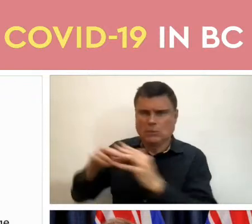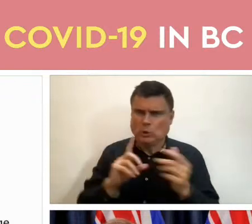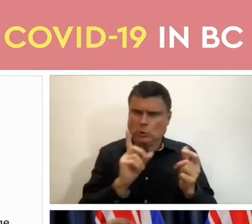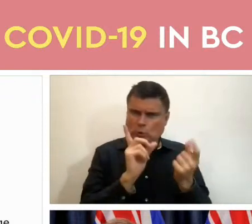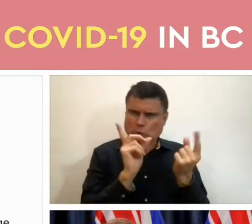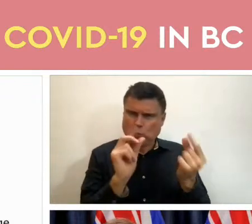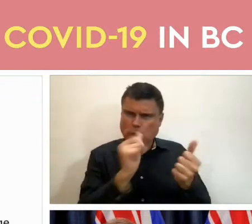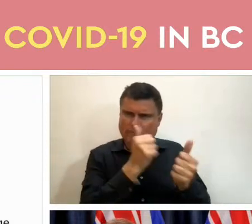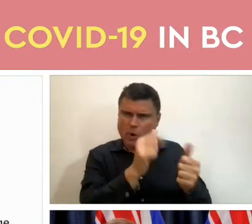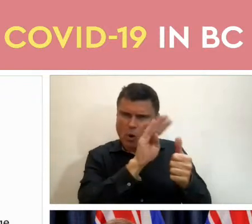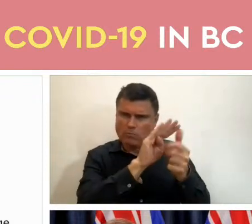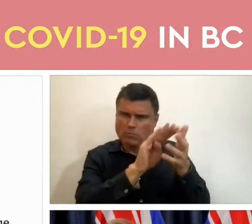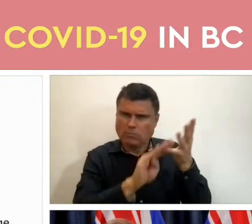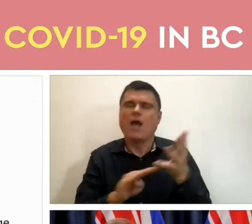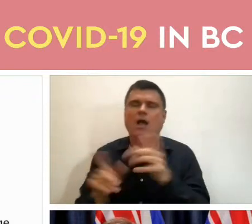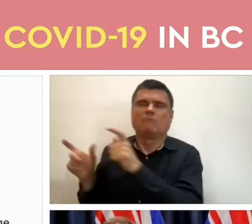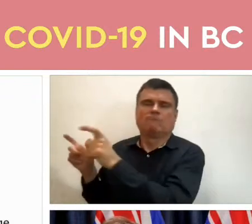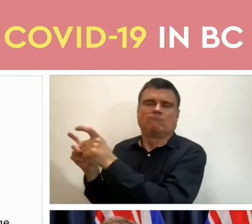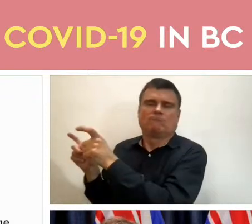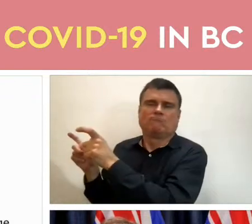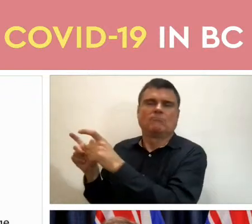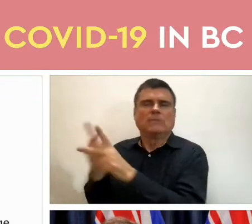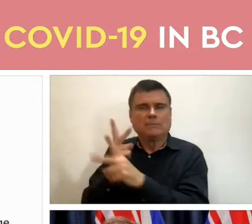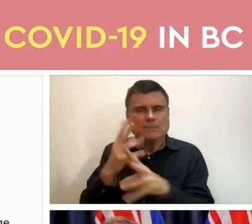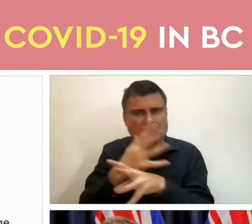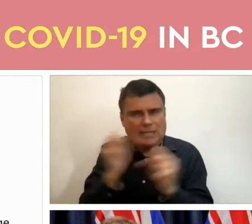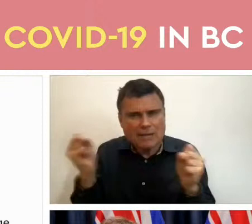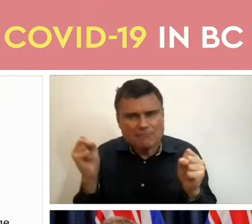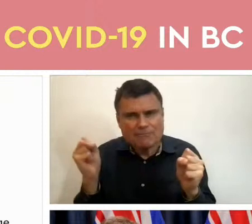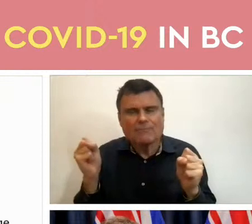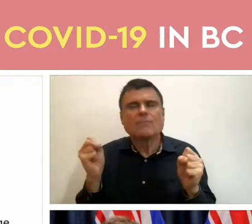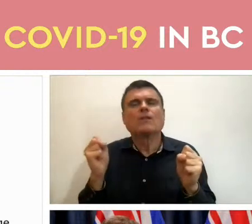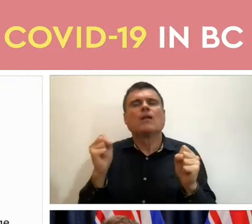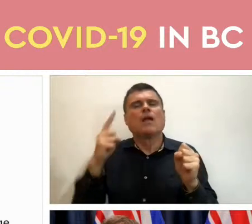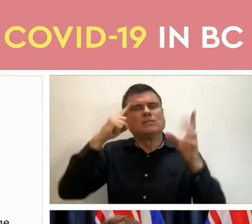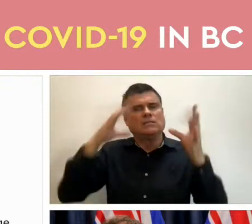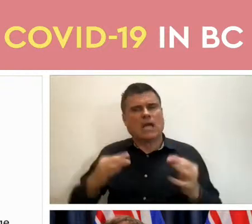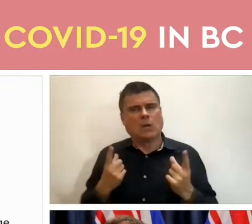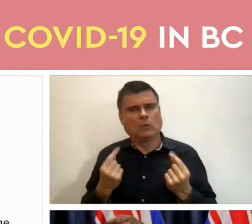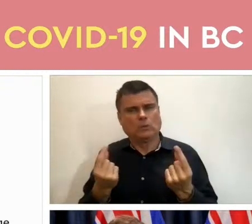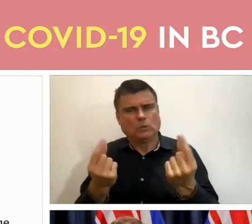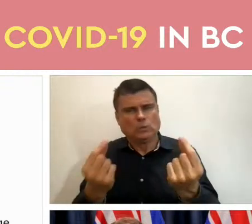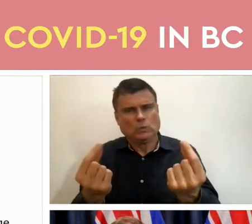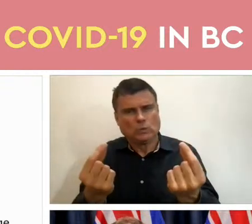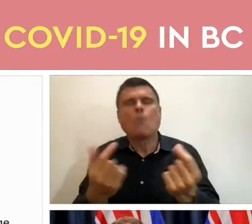us making a difference for all of us in the moments that matter the most.